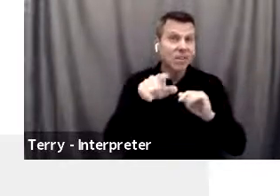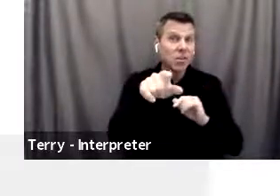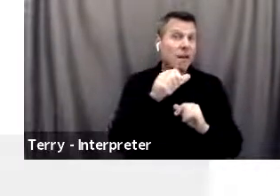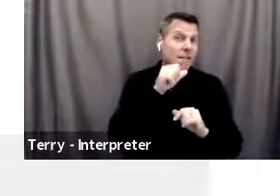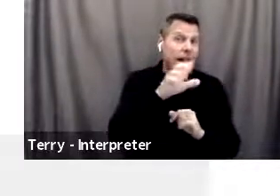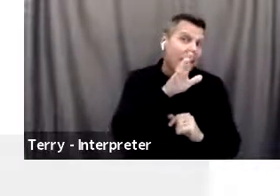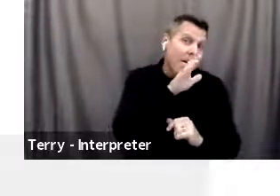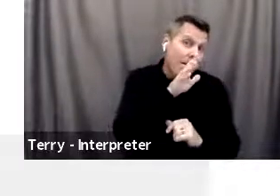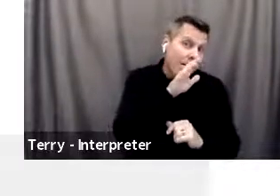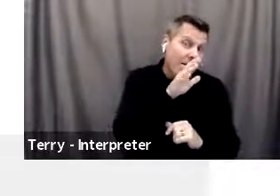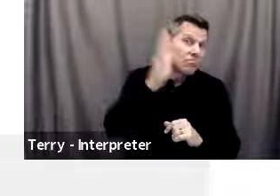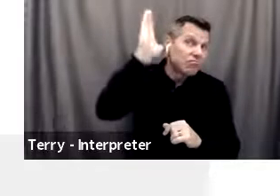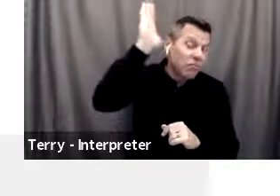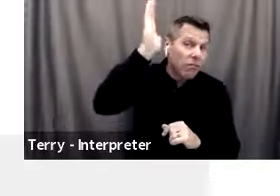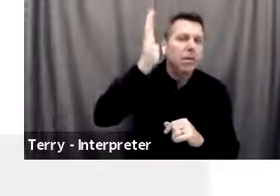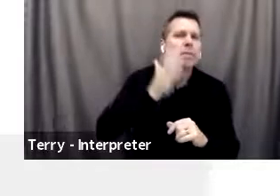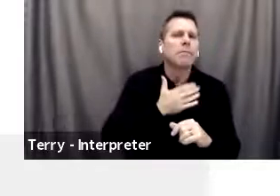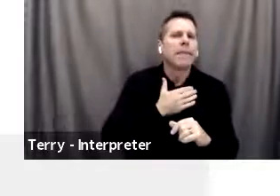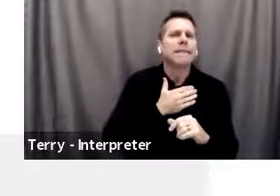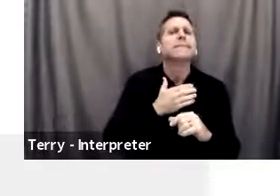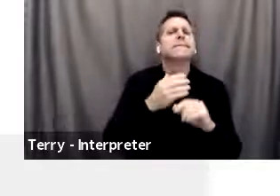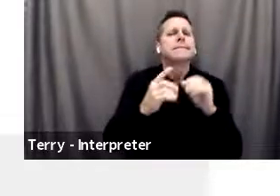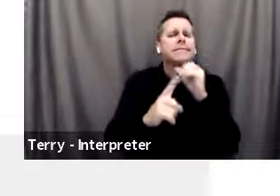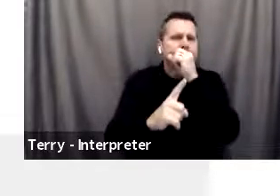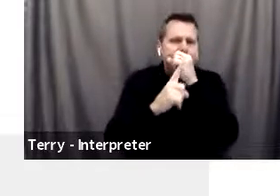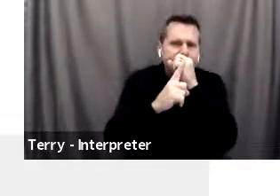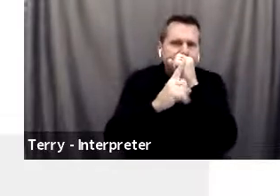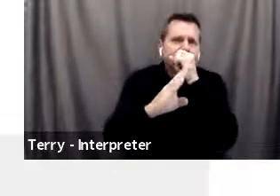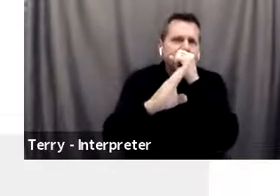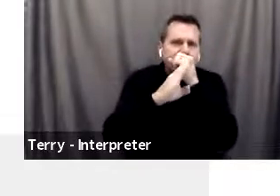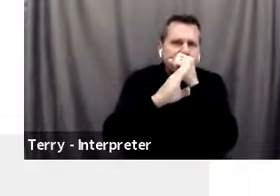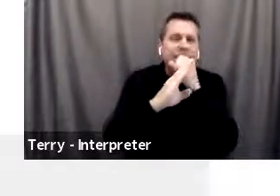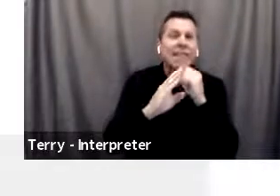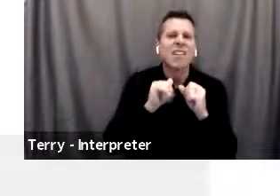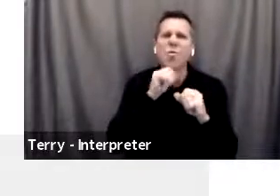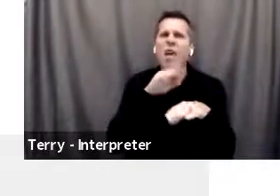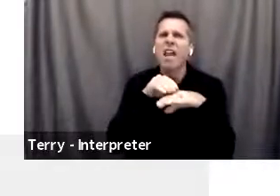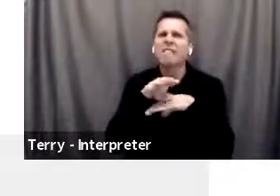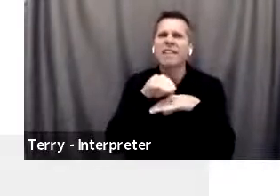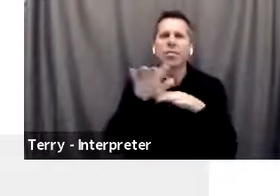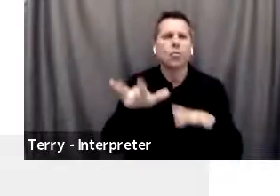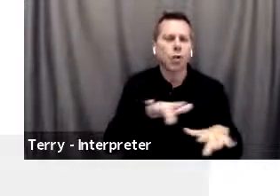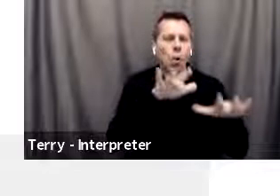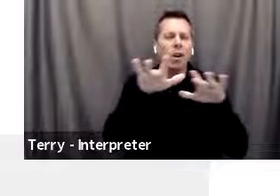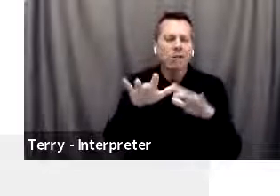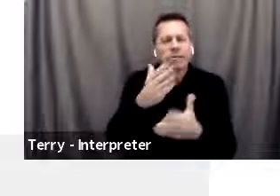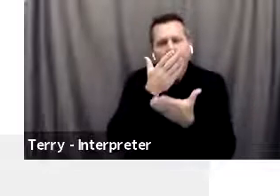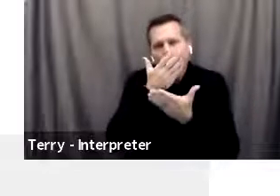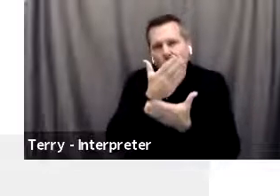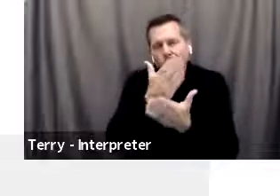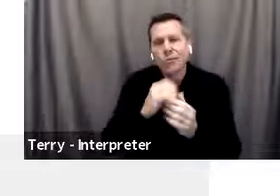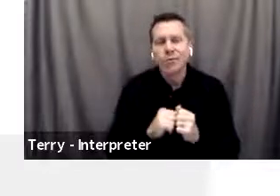that you please mute your mics. That That way the noise doesn't affect the recording of the session. If you have any questions or have